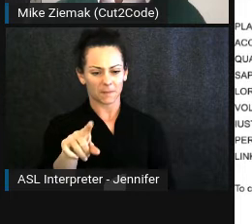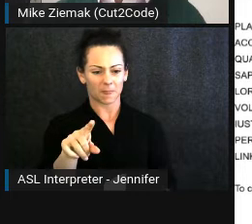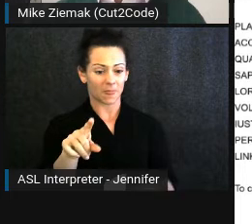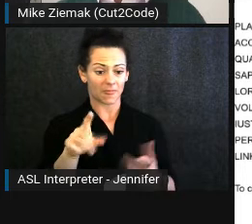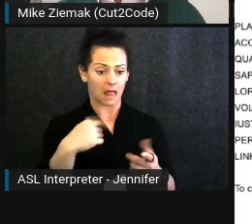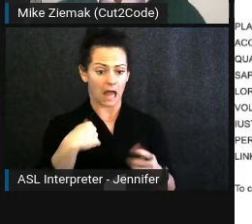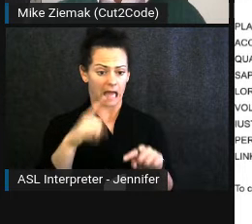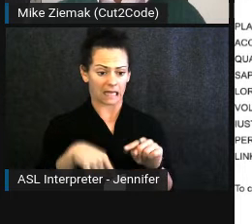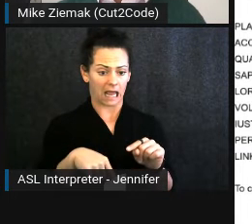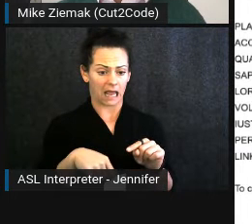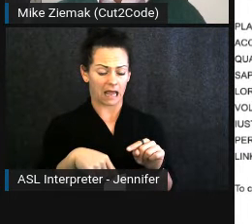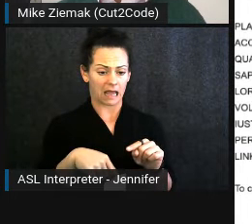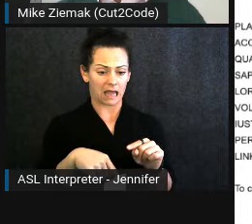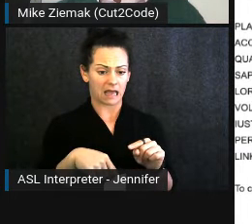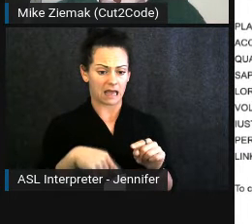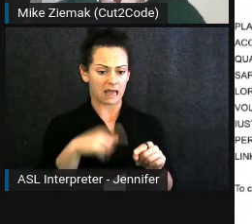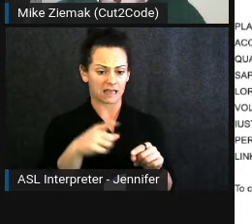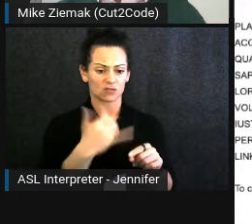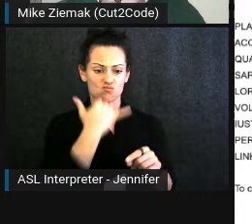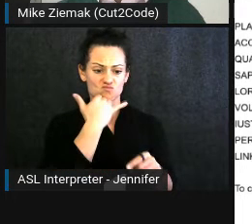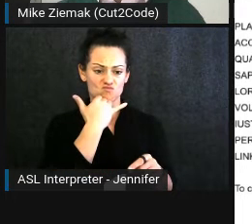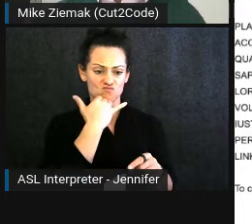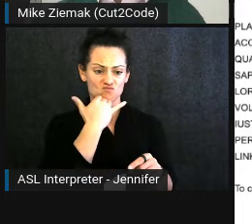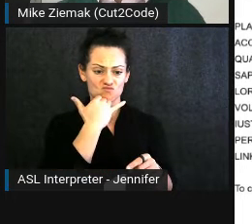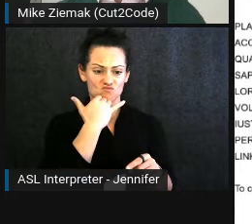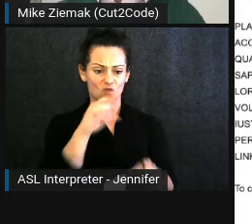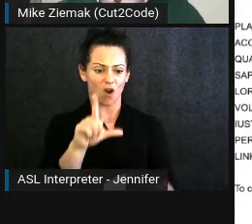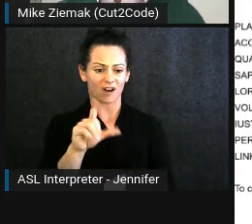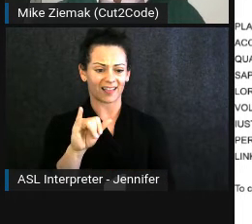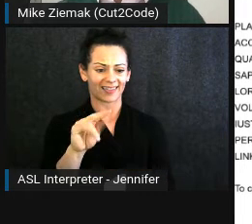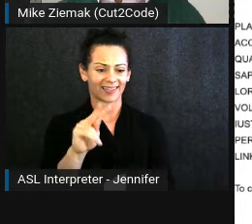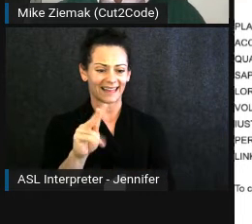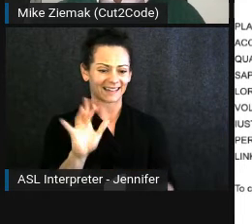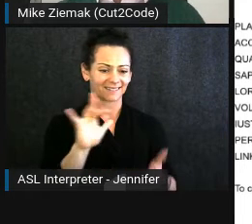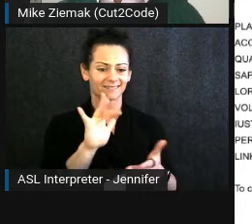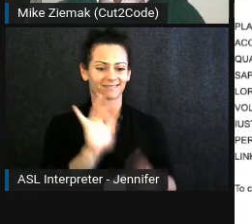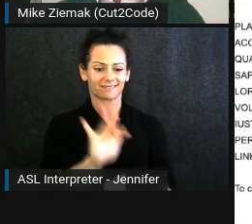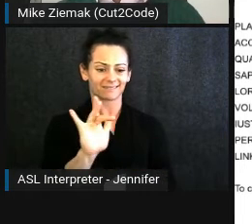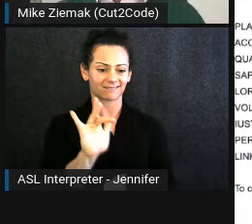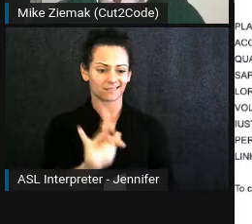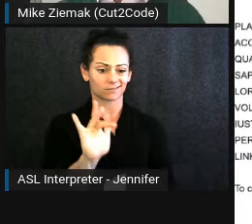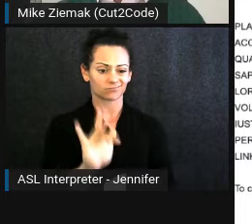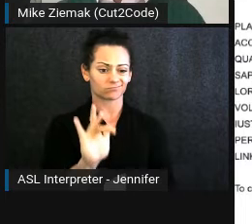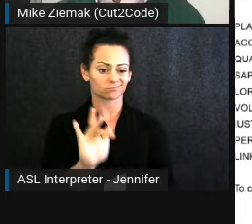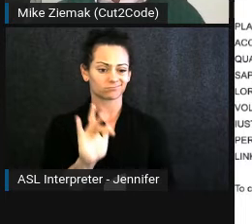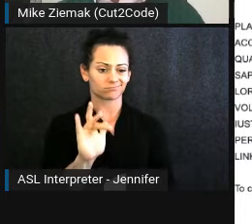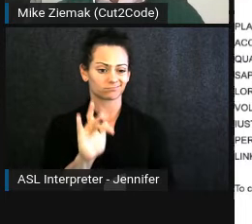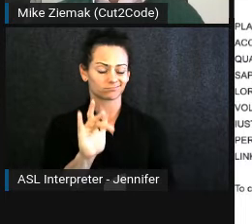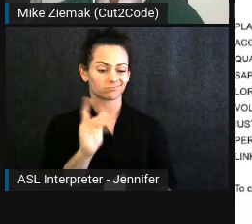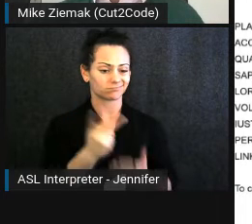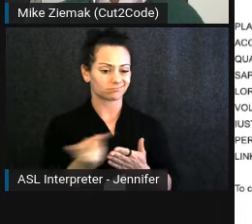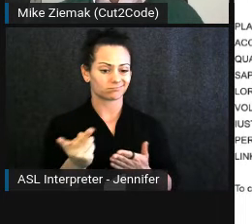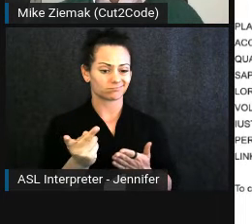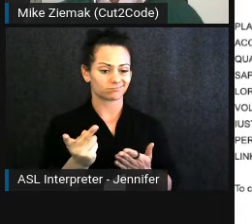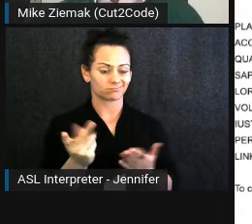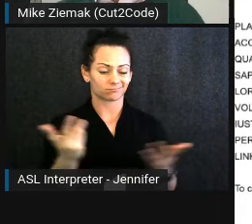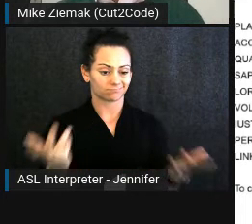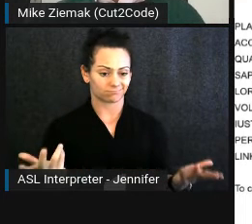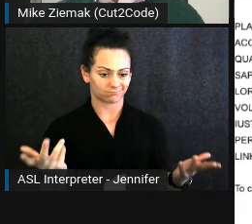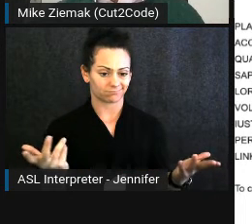as it's not a correct link. Make sure, if your copy contains URLs, you need to make sure that they're not plain text,